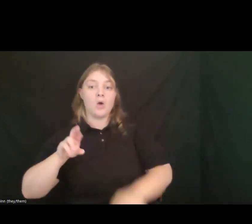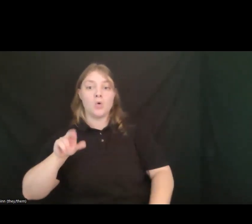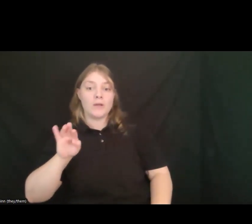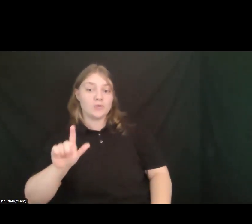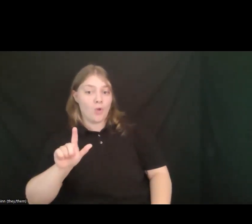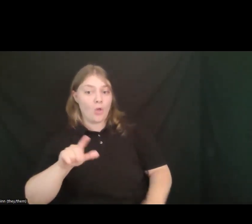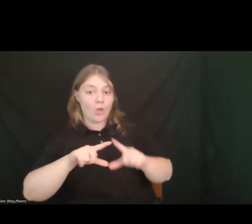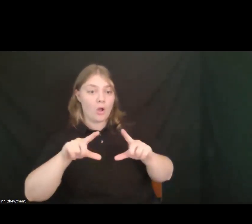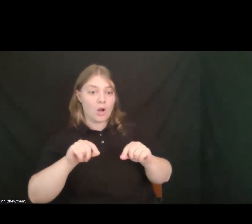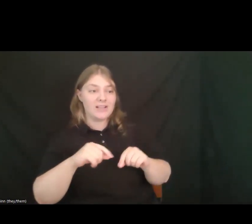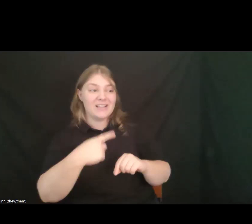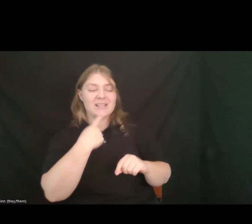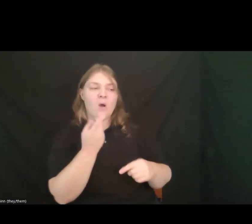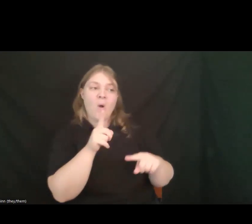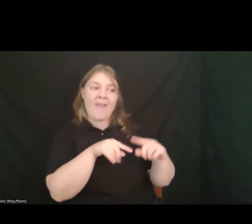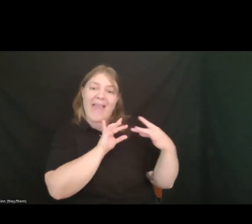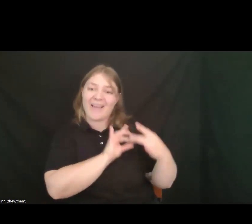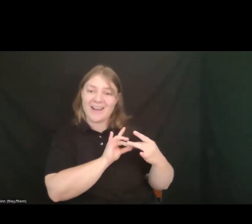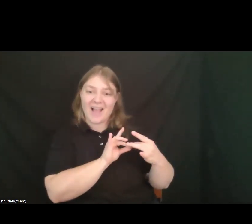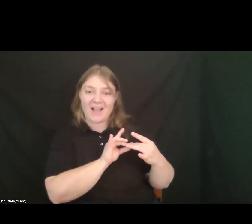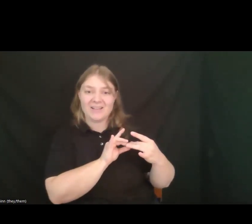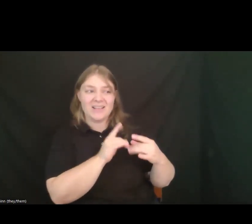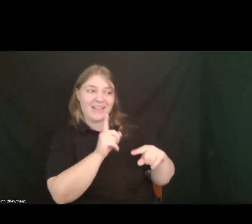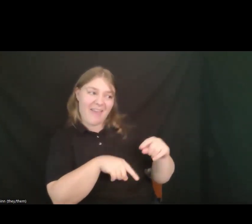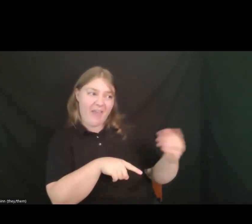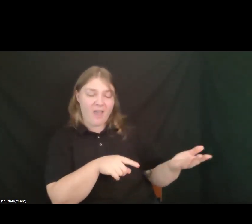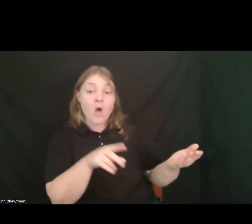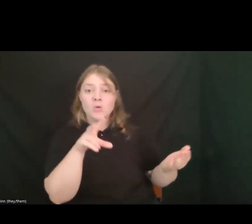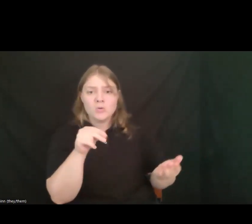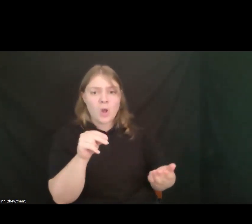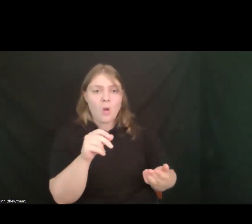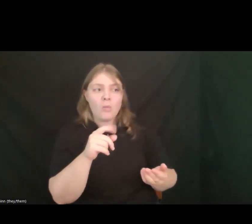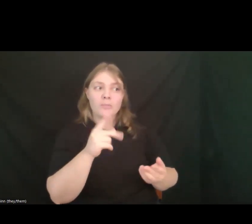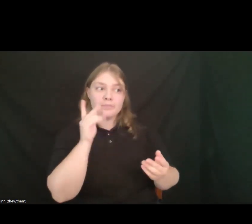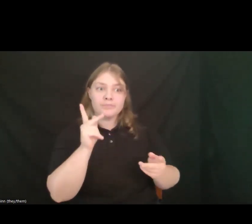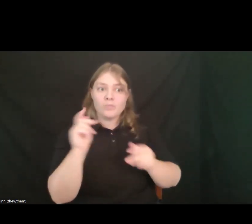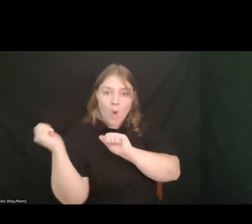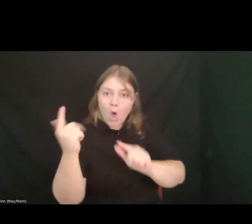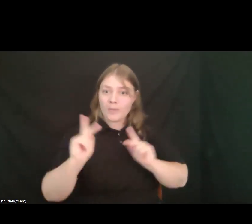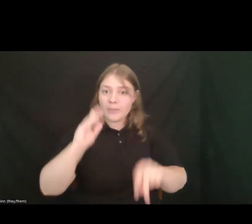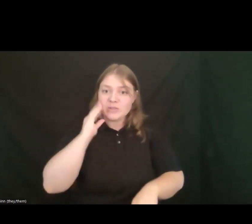everybody can connect for not being seen not being heard no one is really listening to what